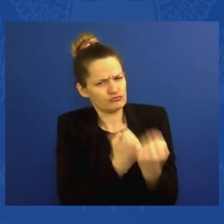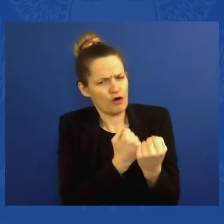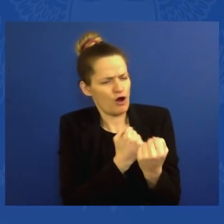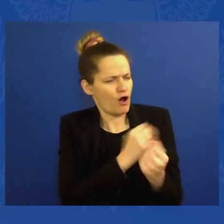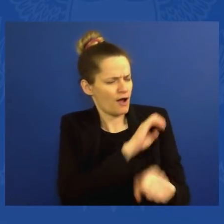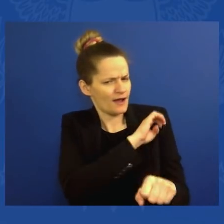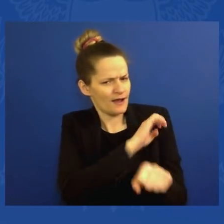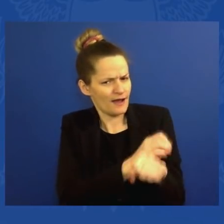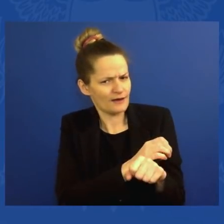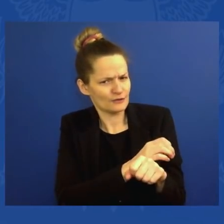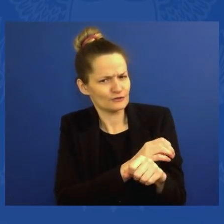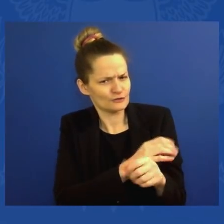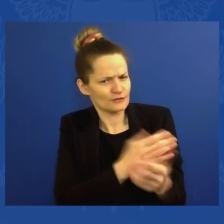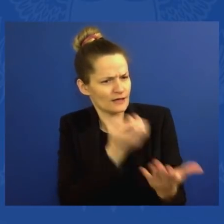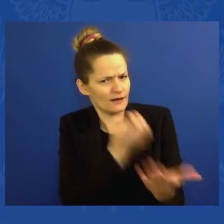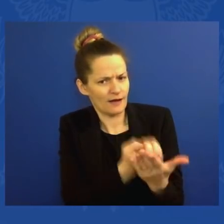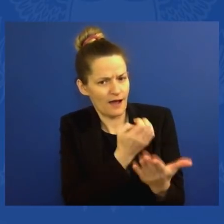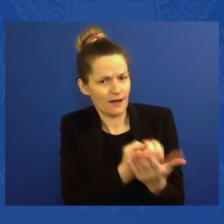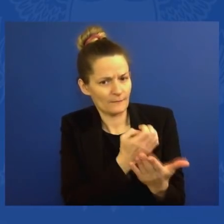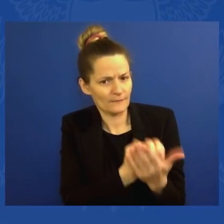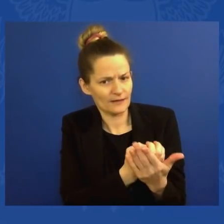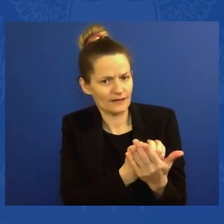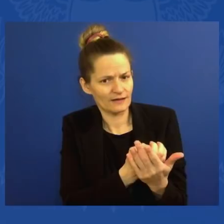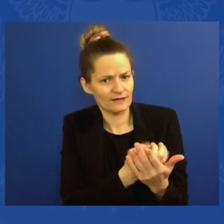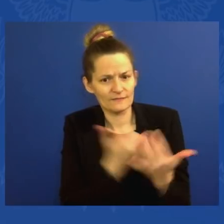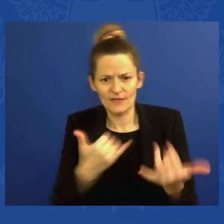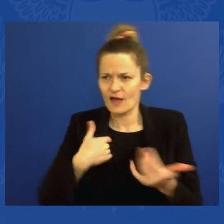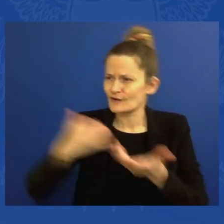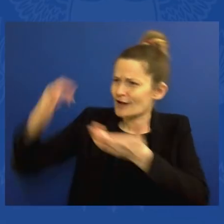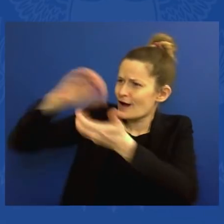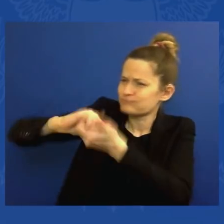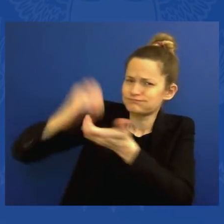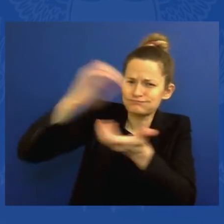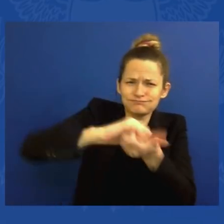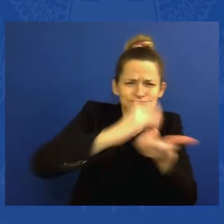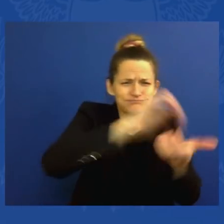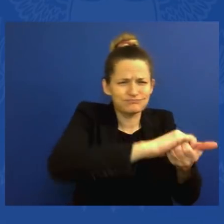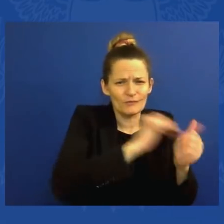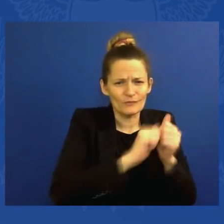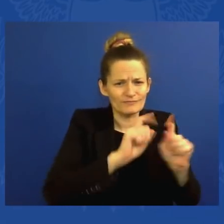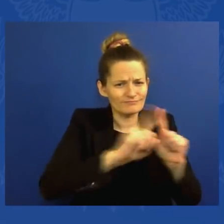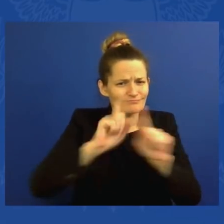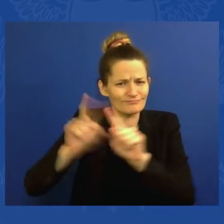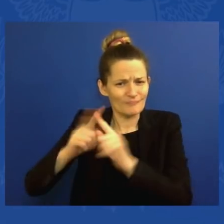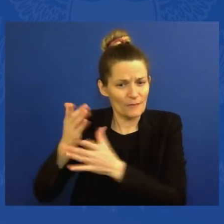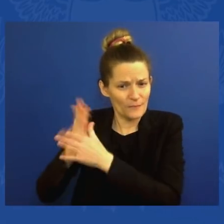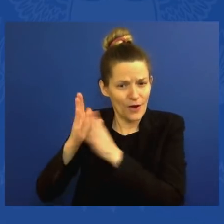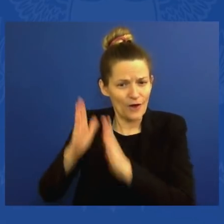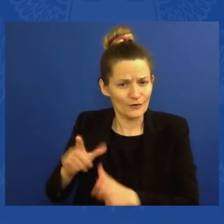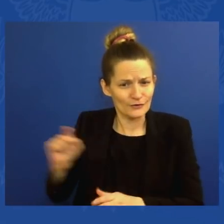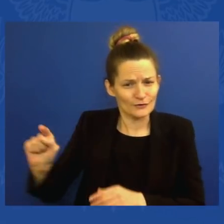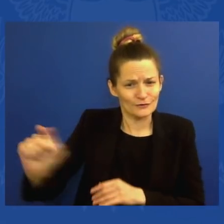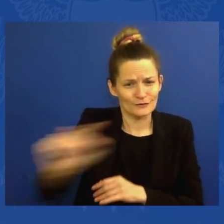such as Siemens and others in taking the first steps towards a stronger, more competitive and cleaner economy.